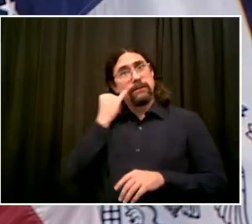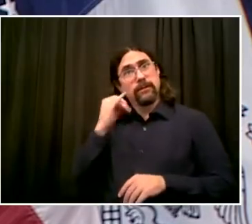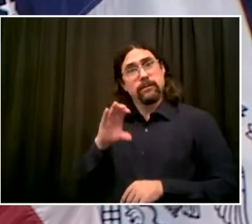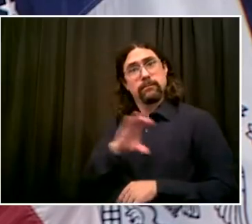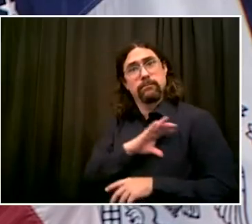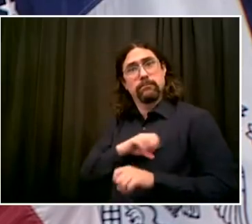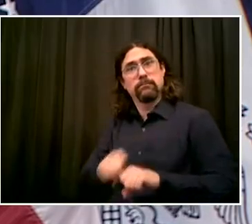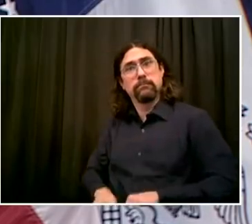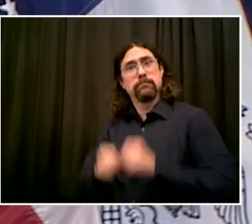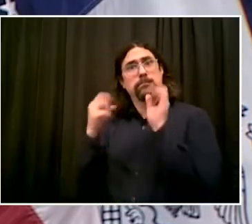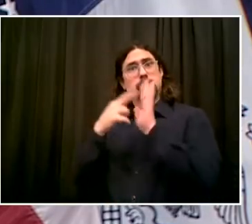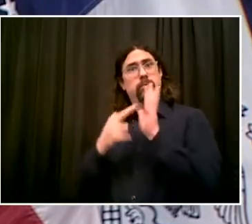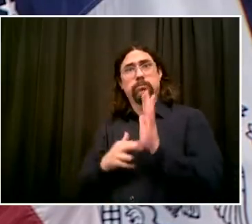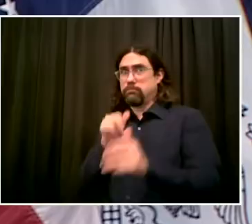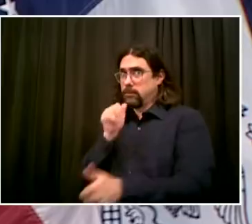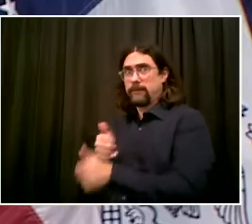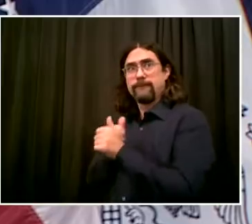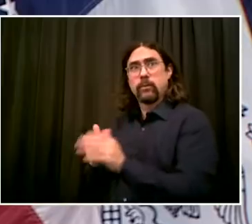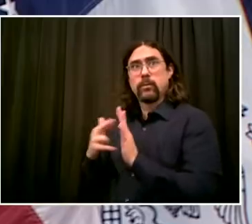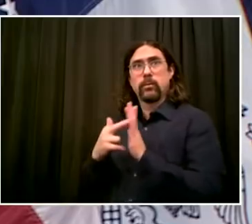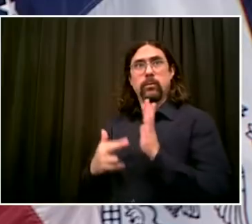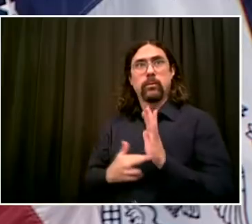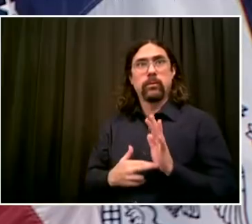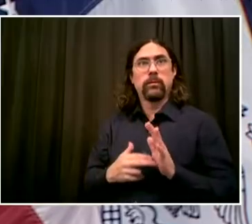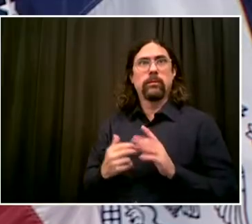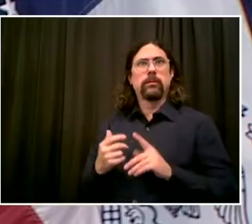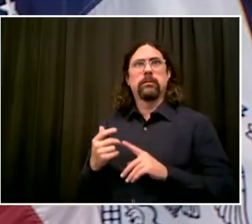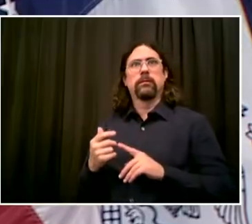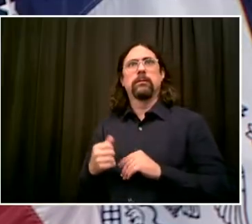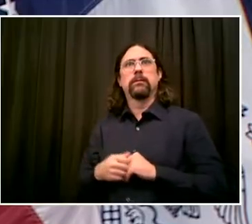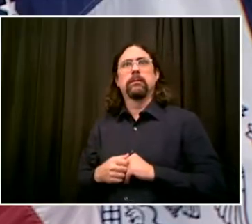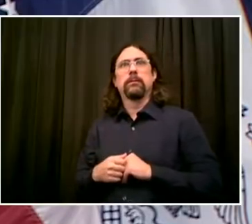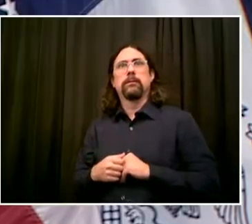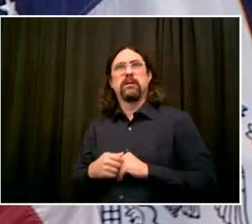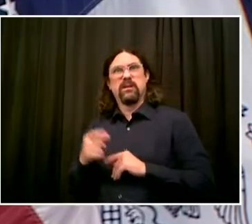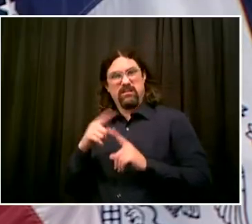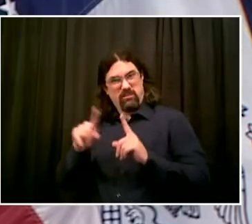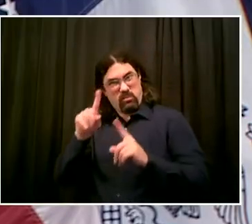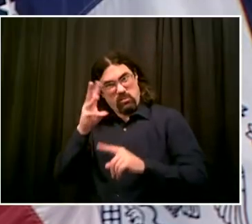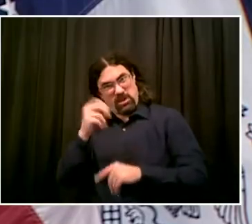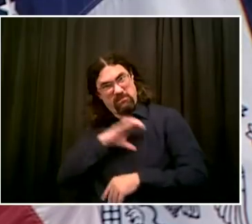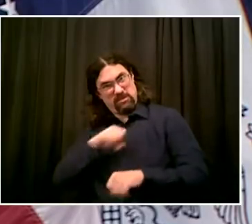A POLICE OFFICE R